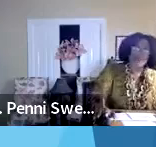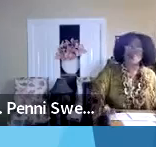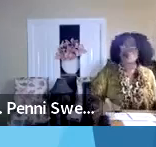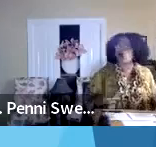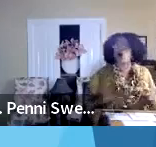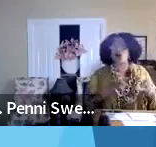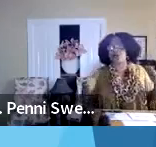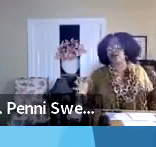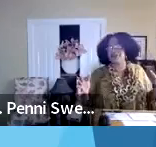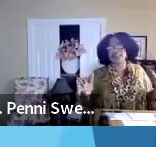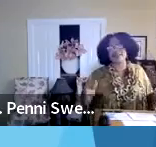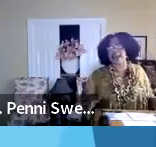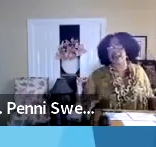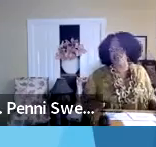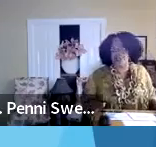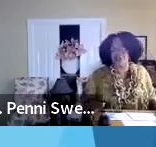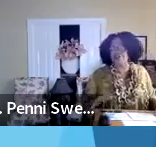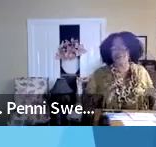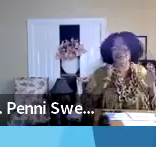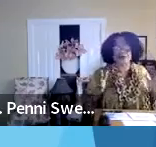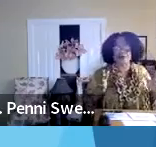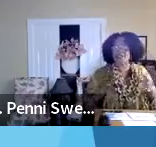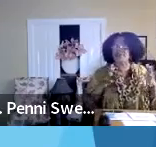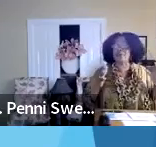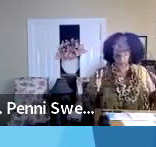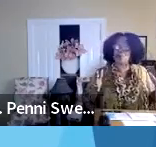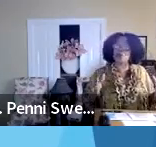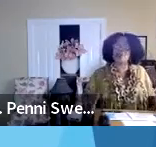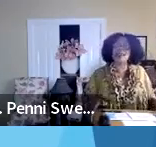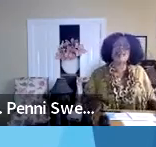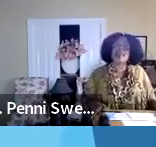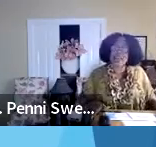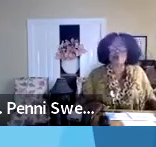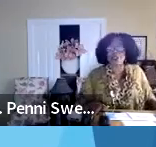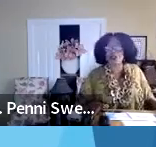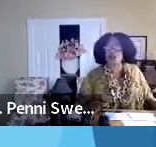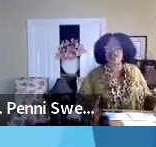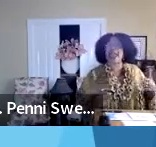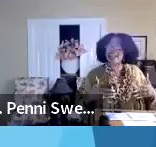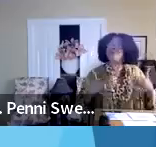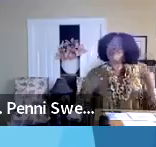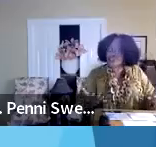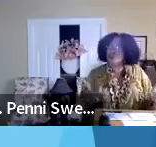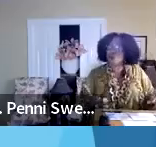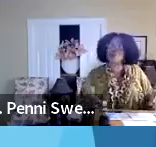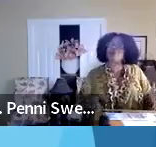interpreting team members, that are with us, Tristan Brown and